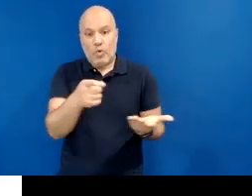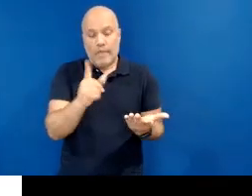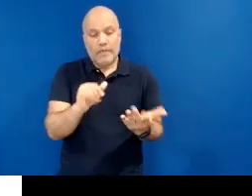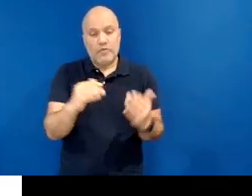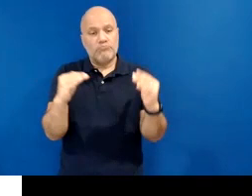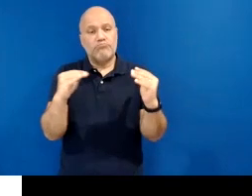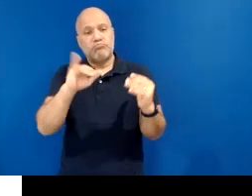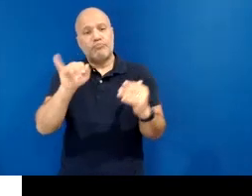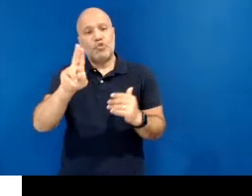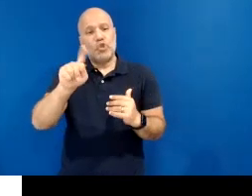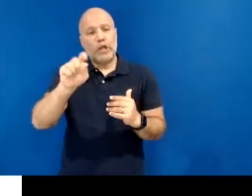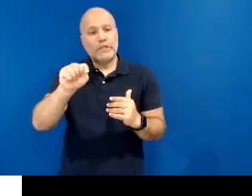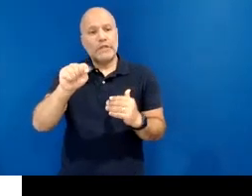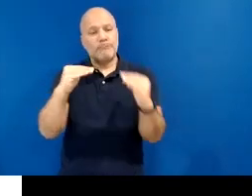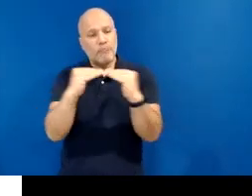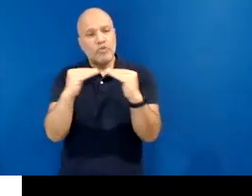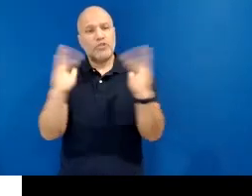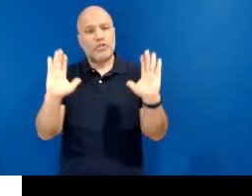making OER available as instructors.